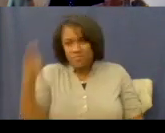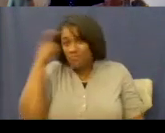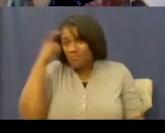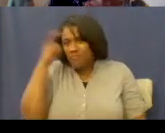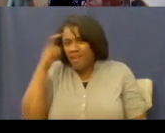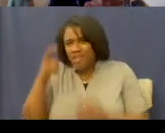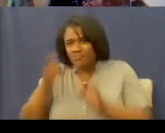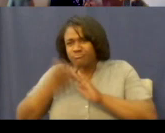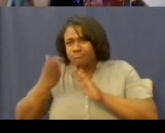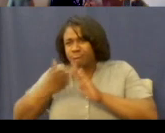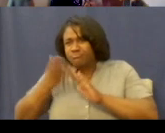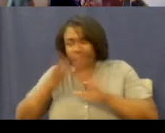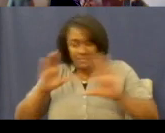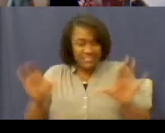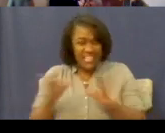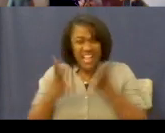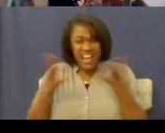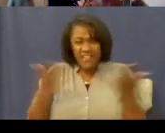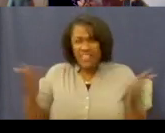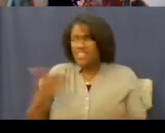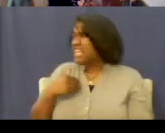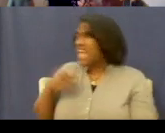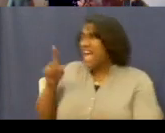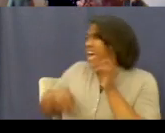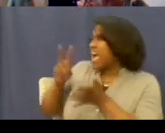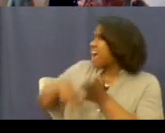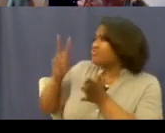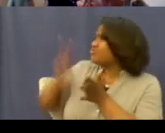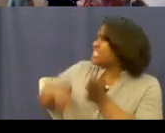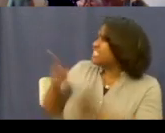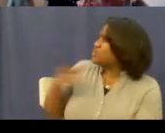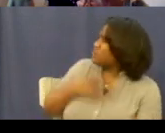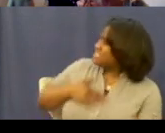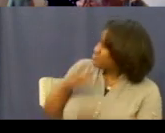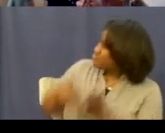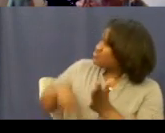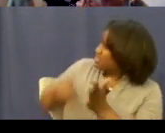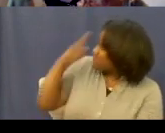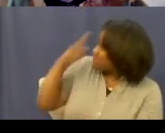Queenie: I can't read yet. Can you read it to me? Nina Schor: Sure, Queenie. I can read to you.